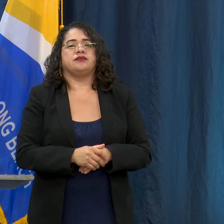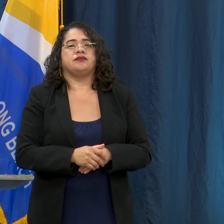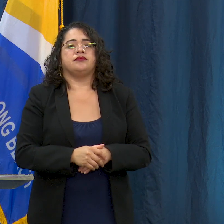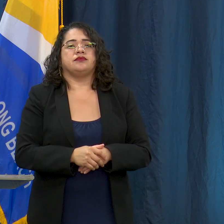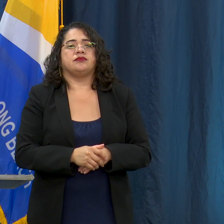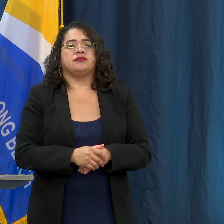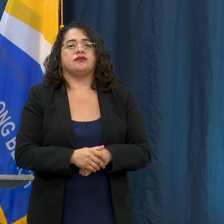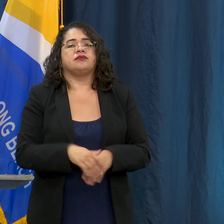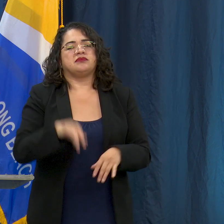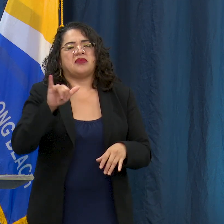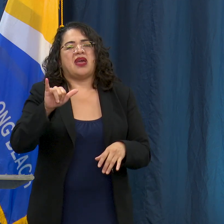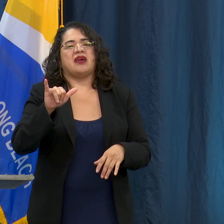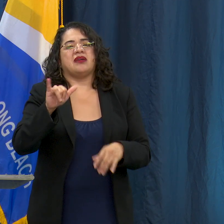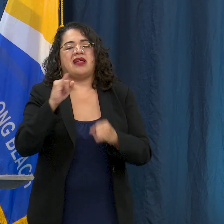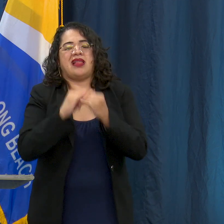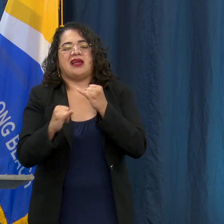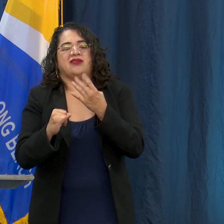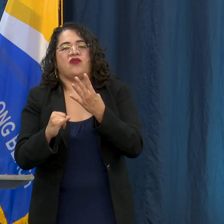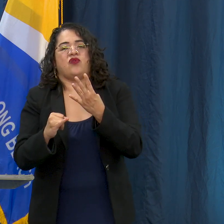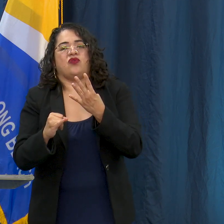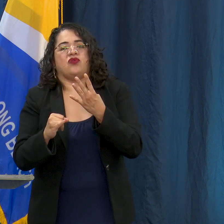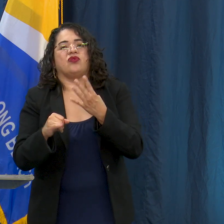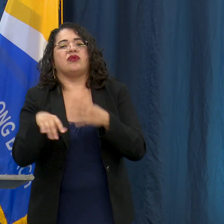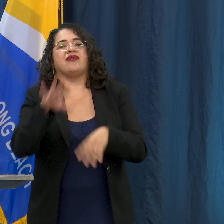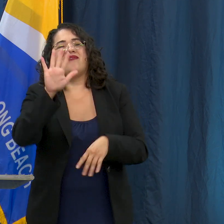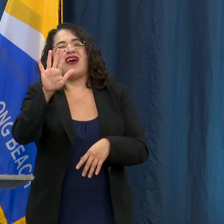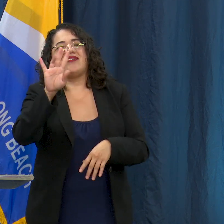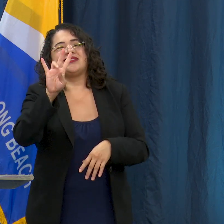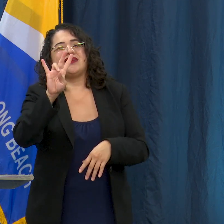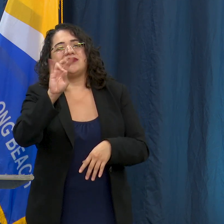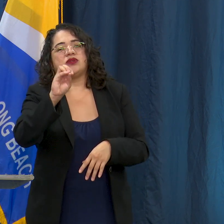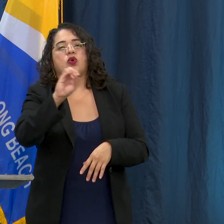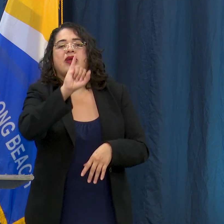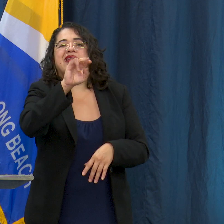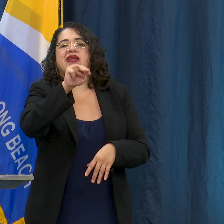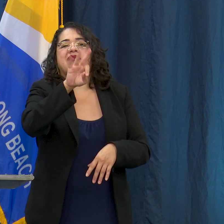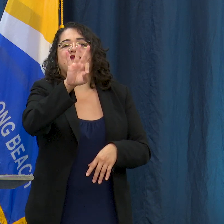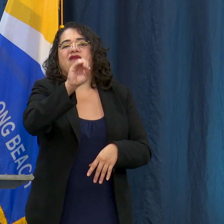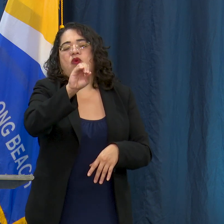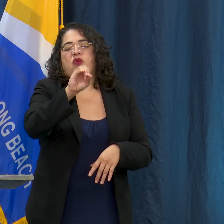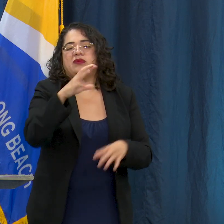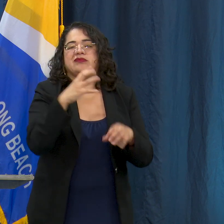Thank you.